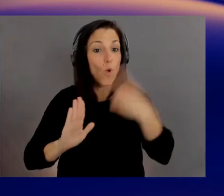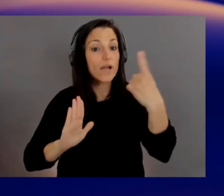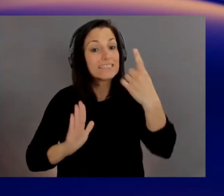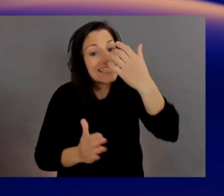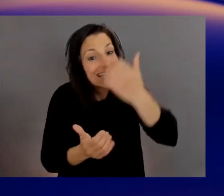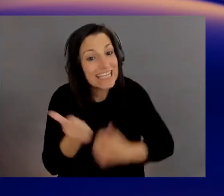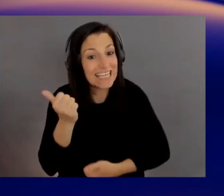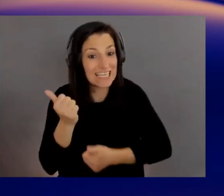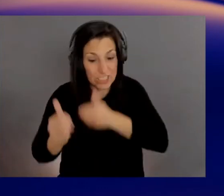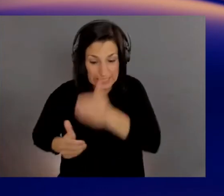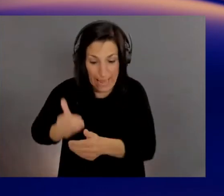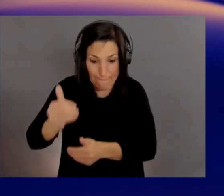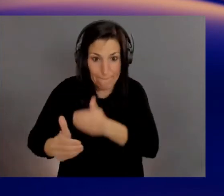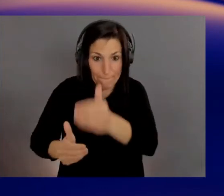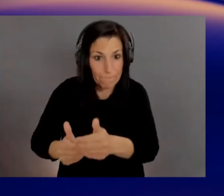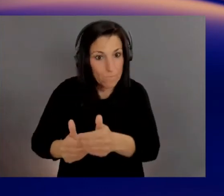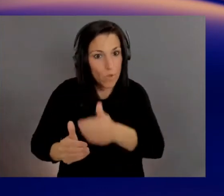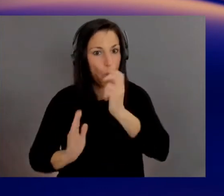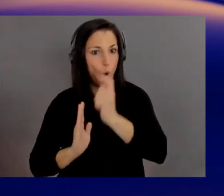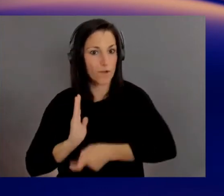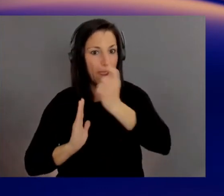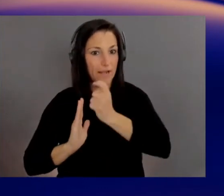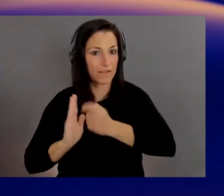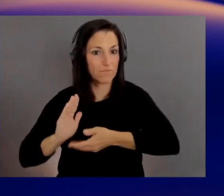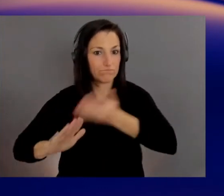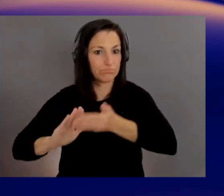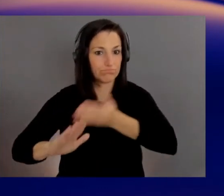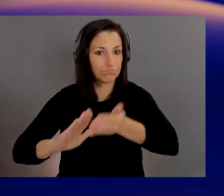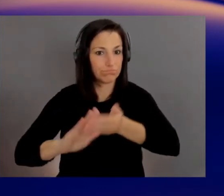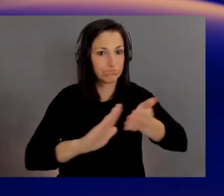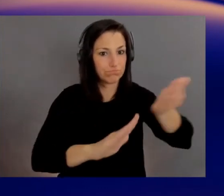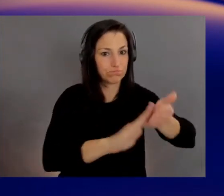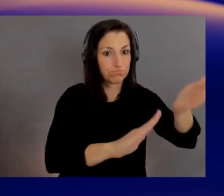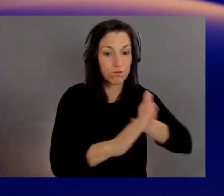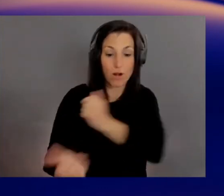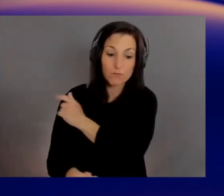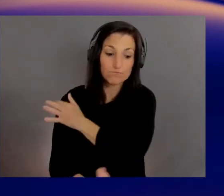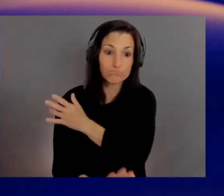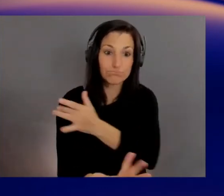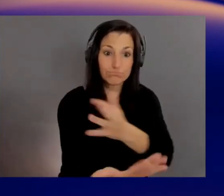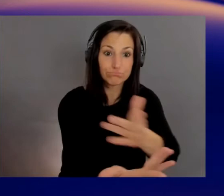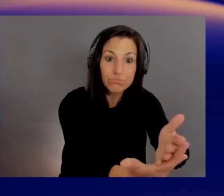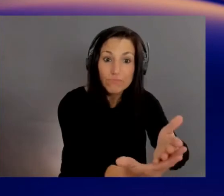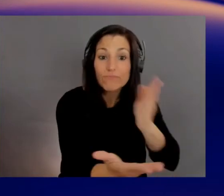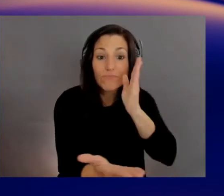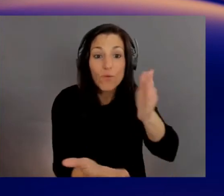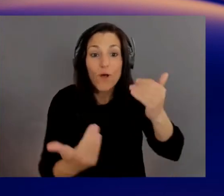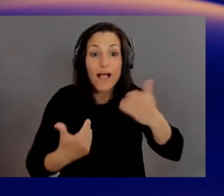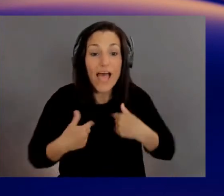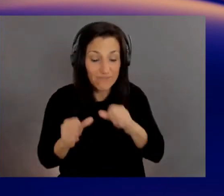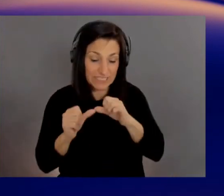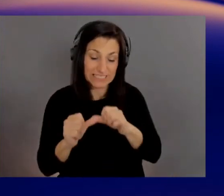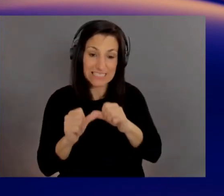And at the end of the day what you get is essentially consistency. You get automation and you get reproducibility kind of like